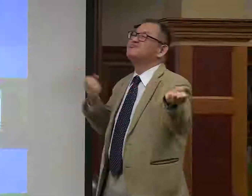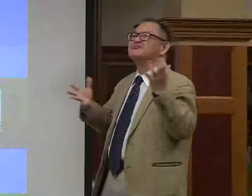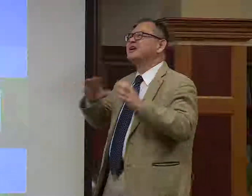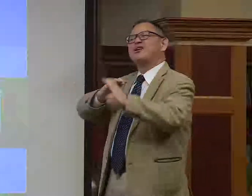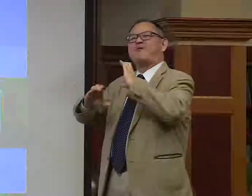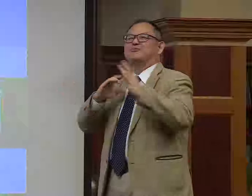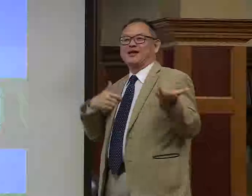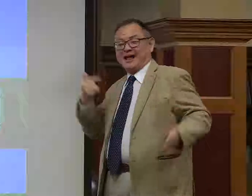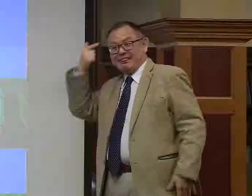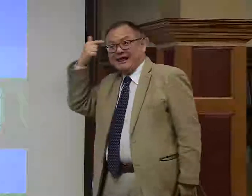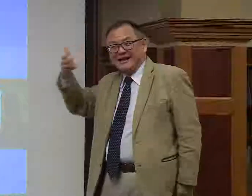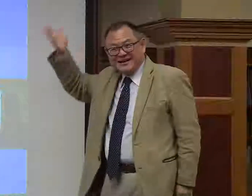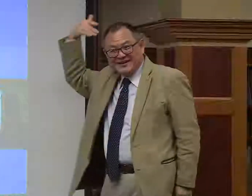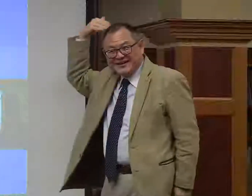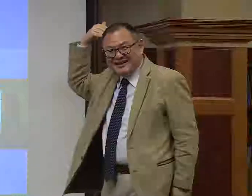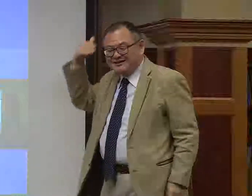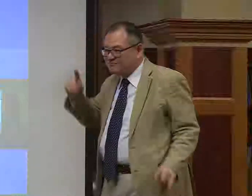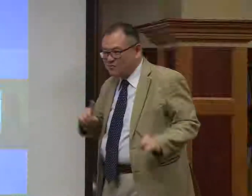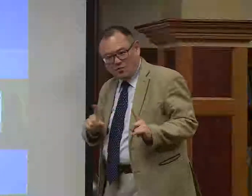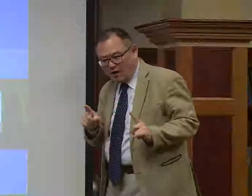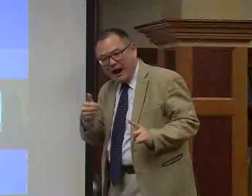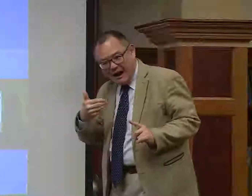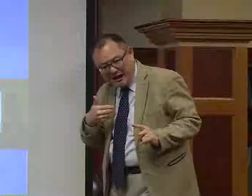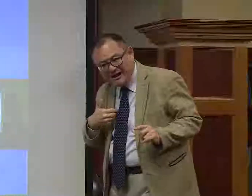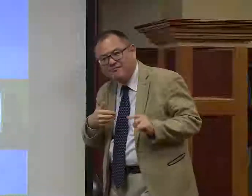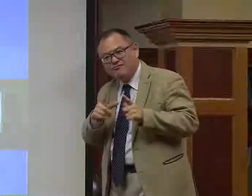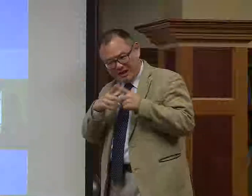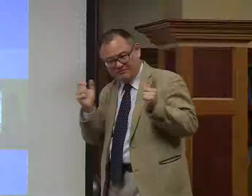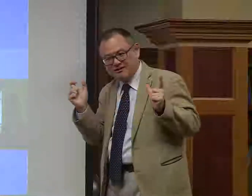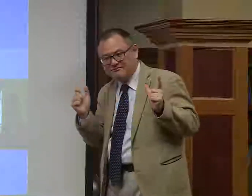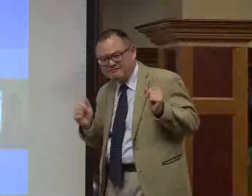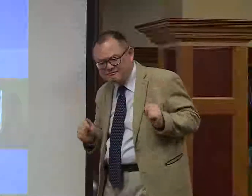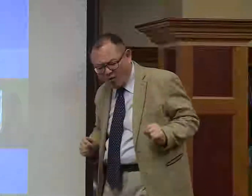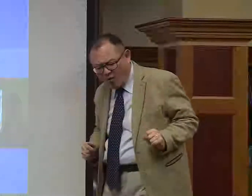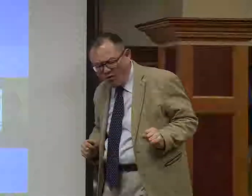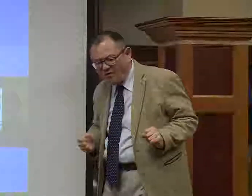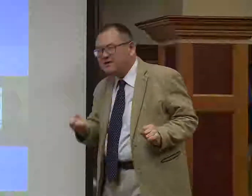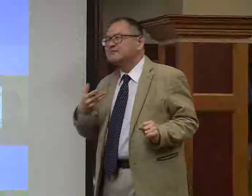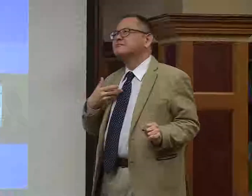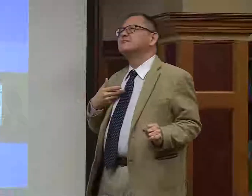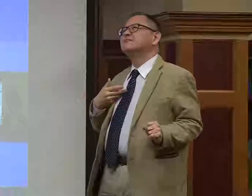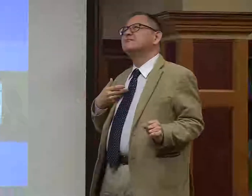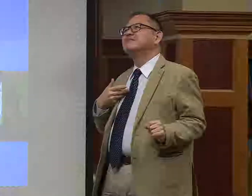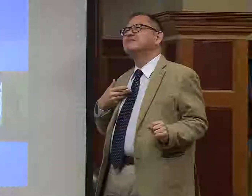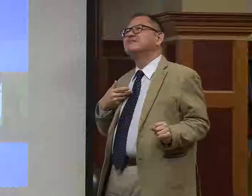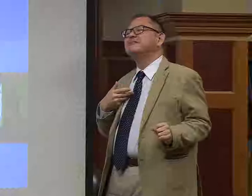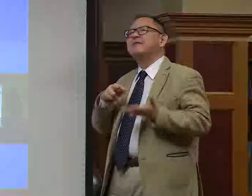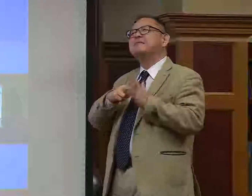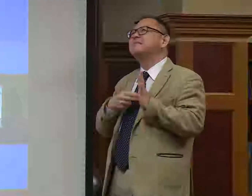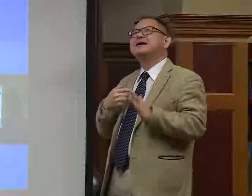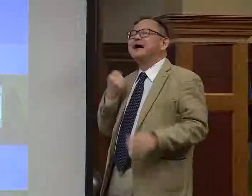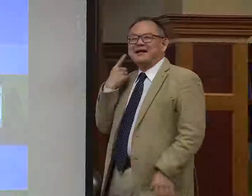He told me that language has grammar and rules, and I had no idea.